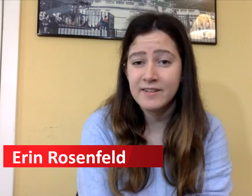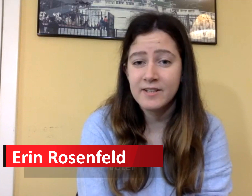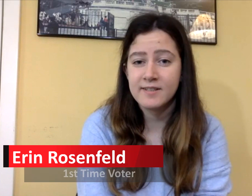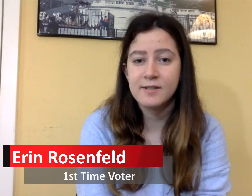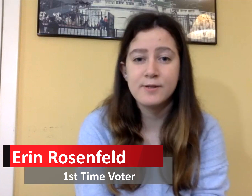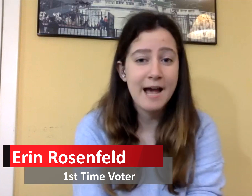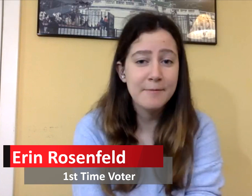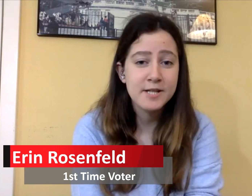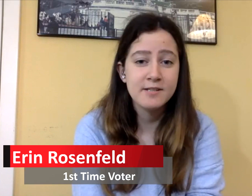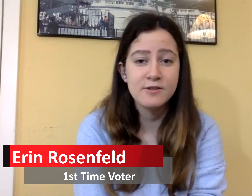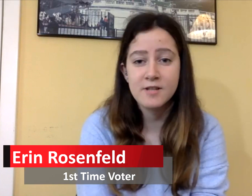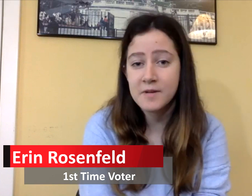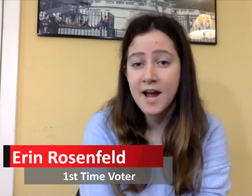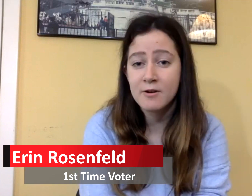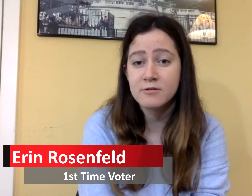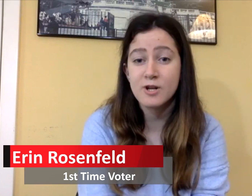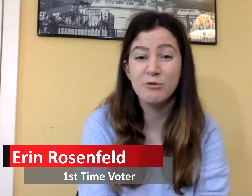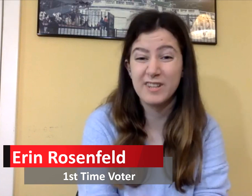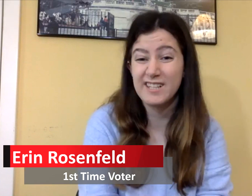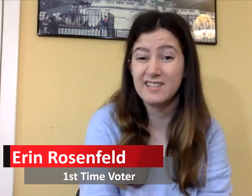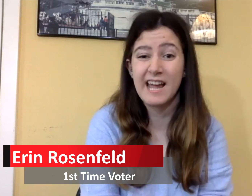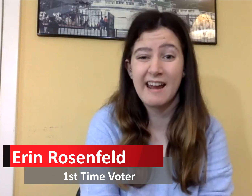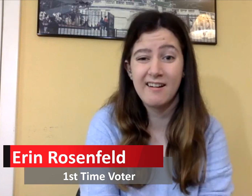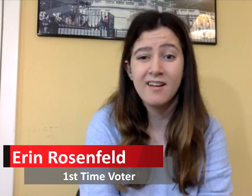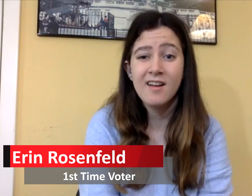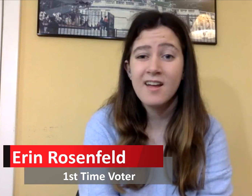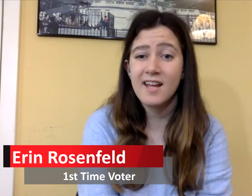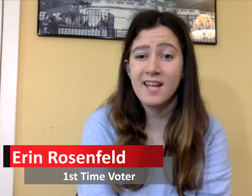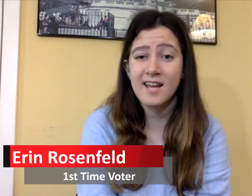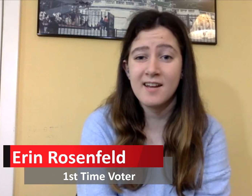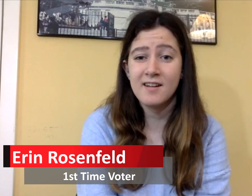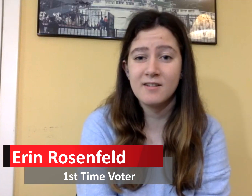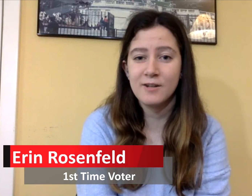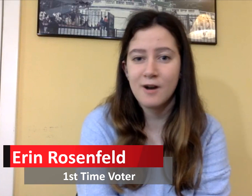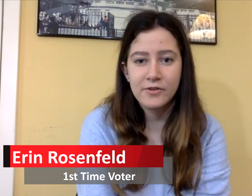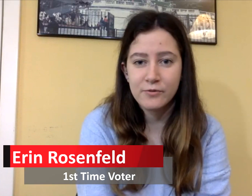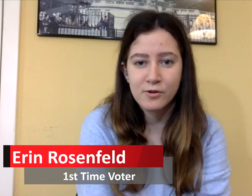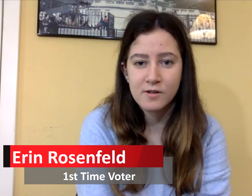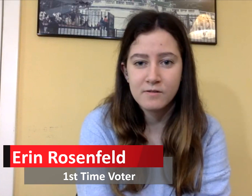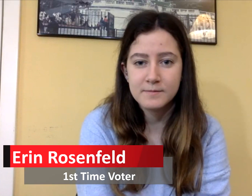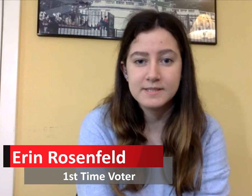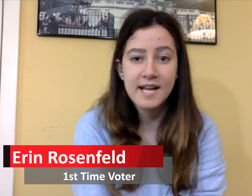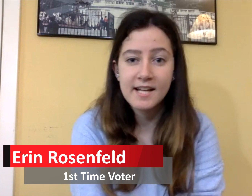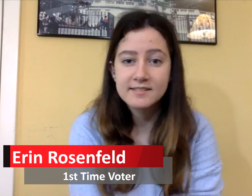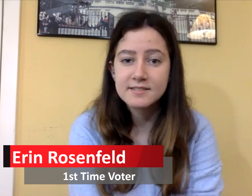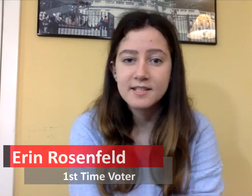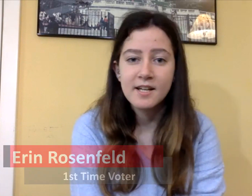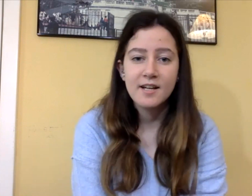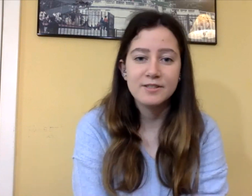the closed captions or subtitles are really delayed and they're often full of mistakes.